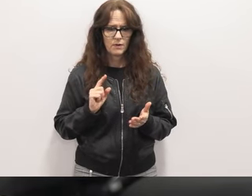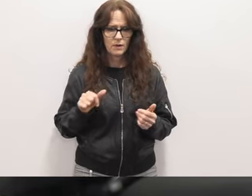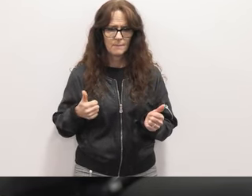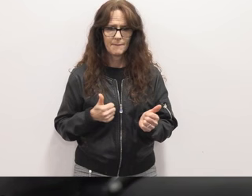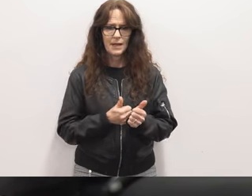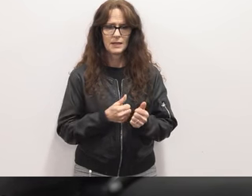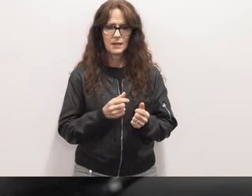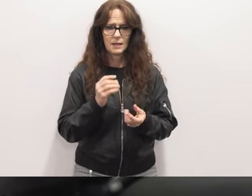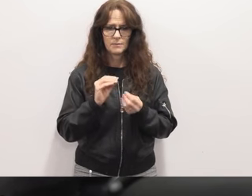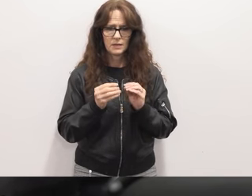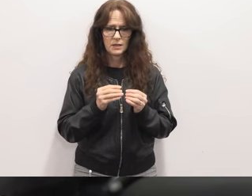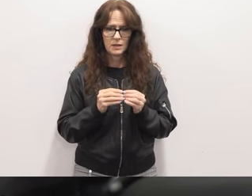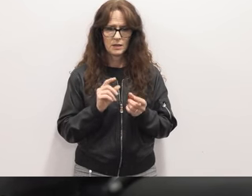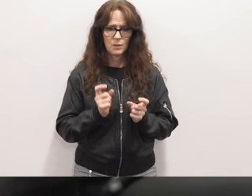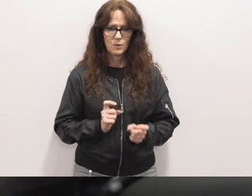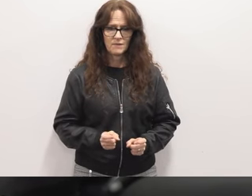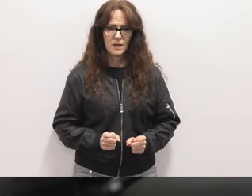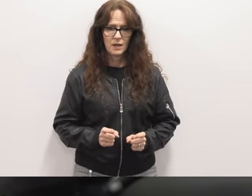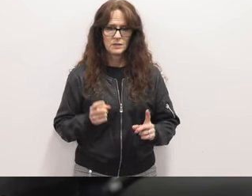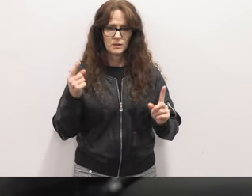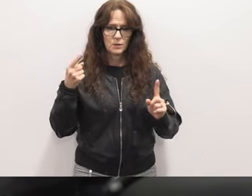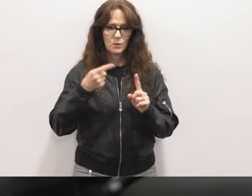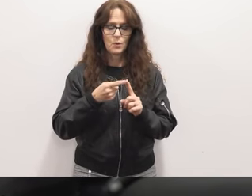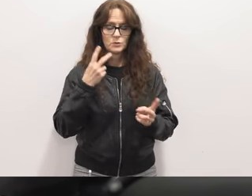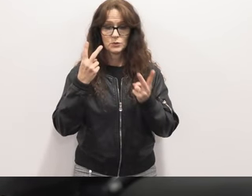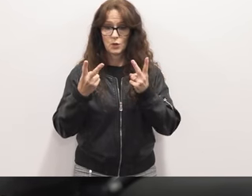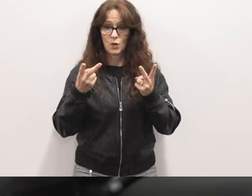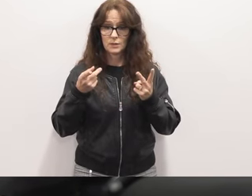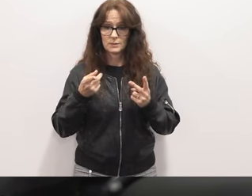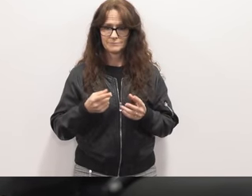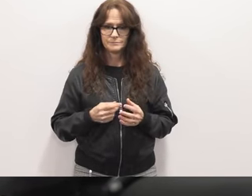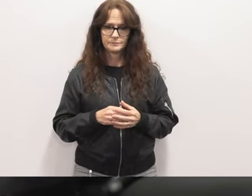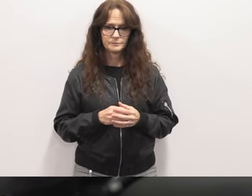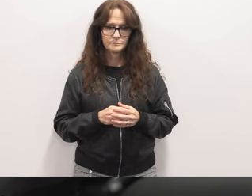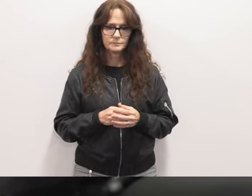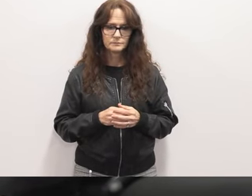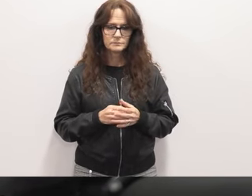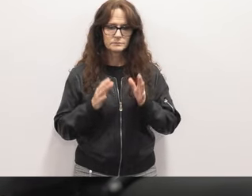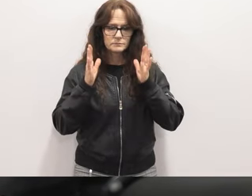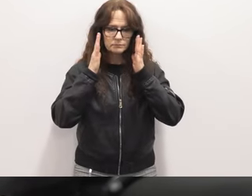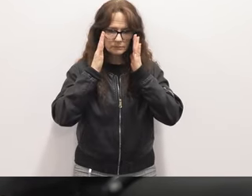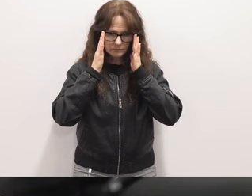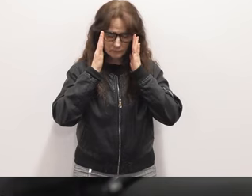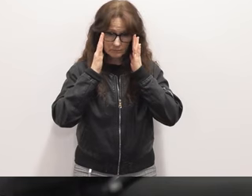and the refined goals to look at and we'll put it in a new business item